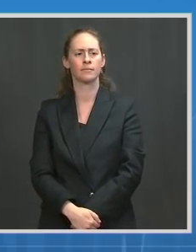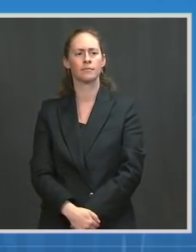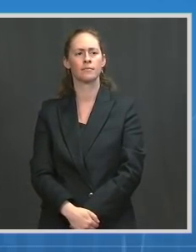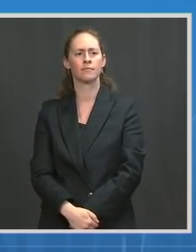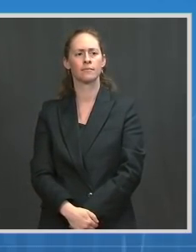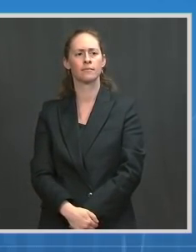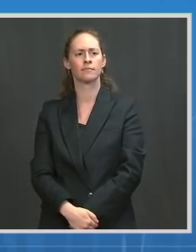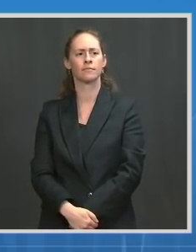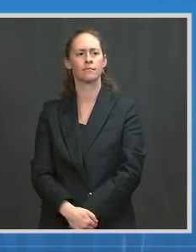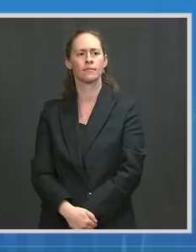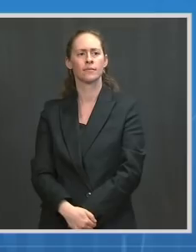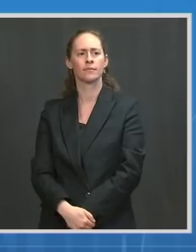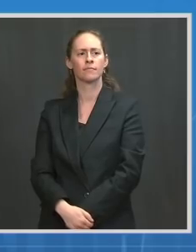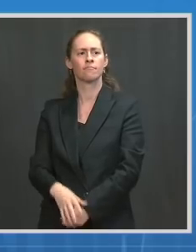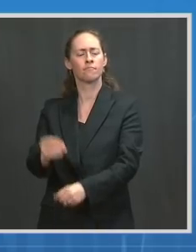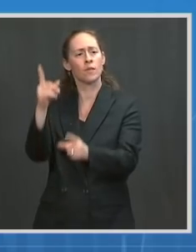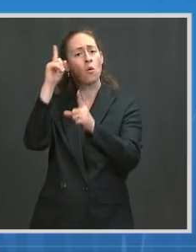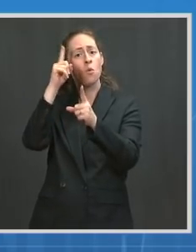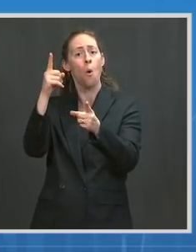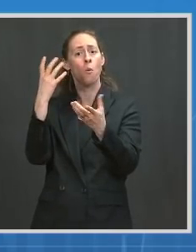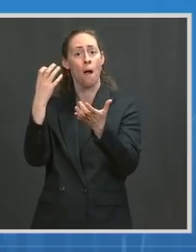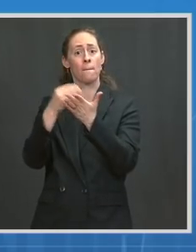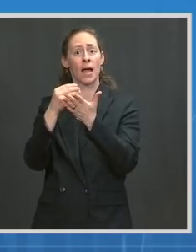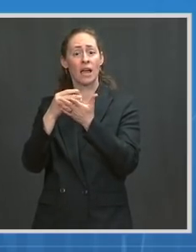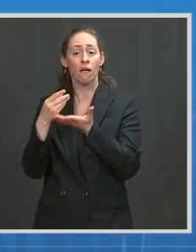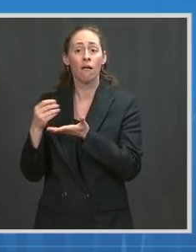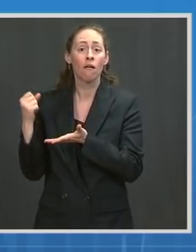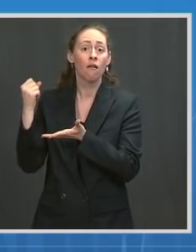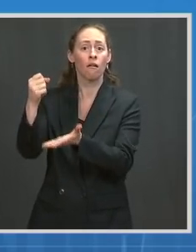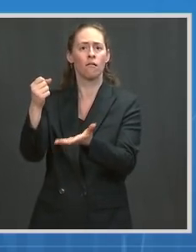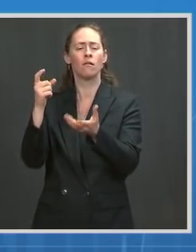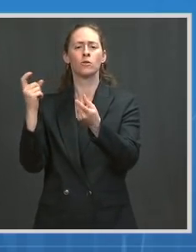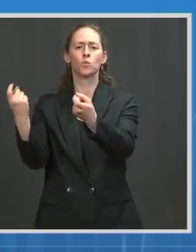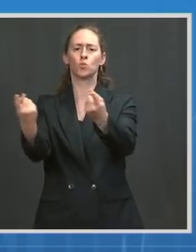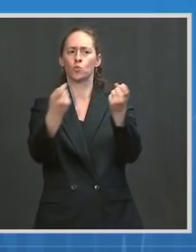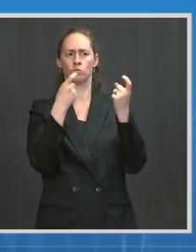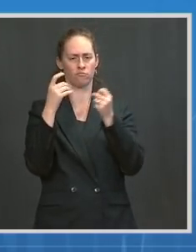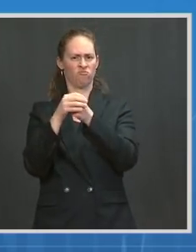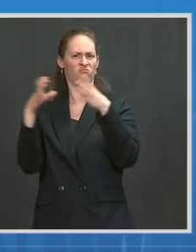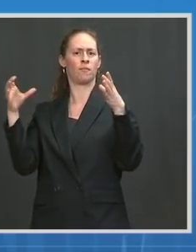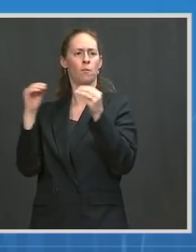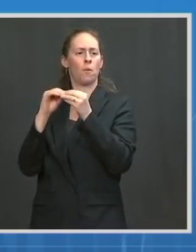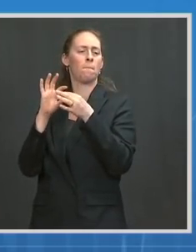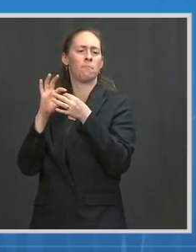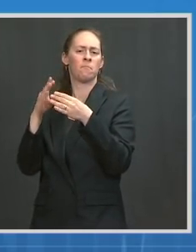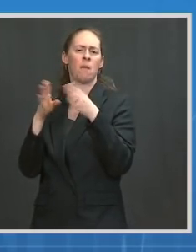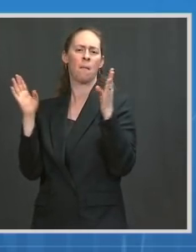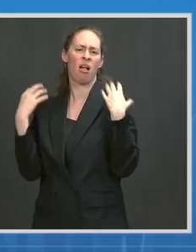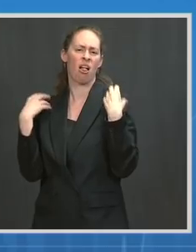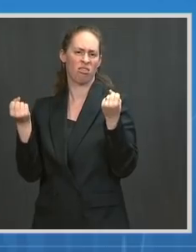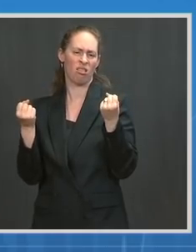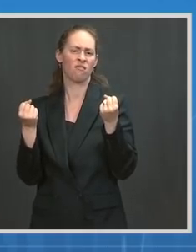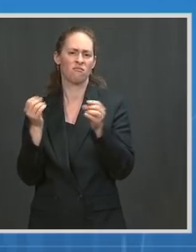and launch a public health AmeriCorps to recruit a strong, diverse, and highly skilled workforce that is ready to respond.